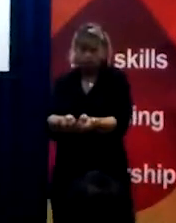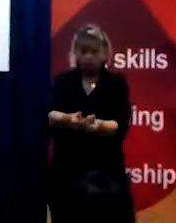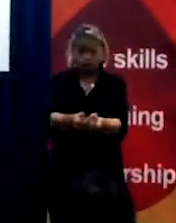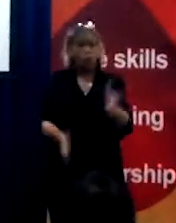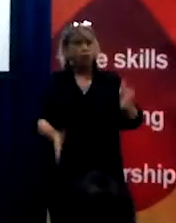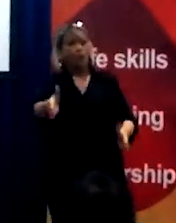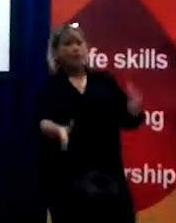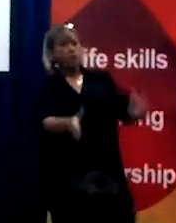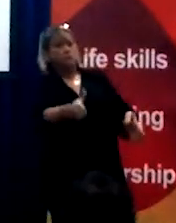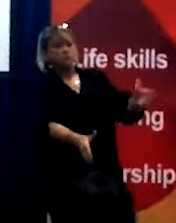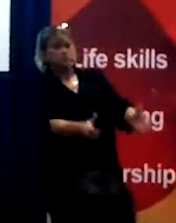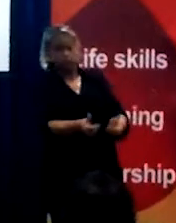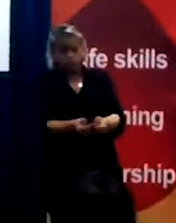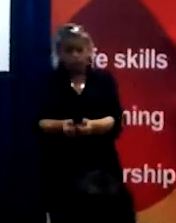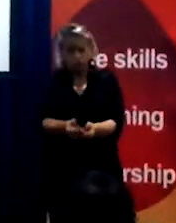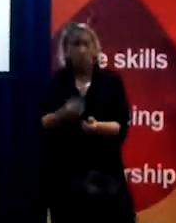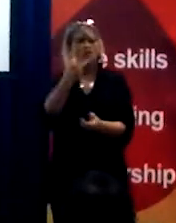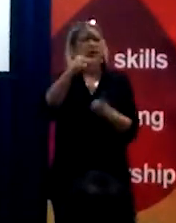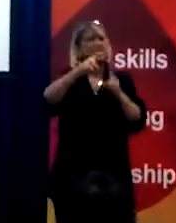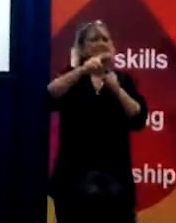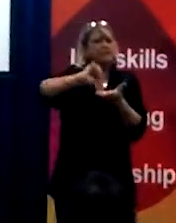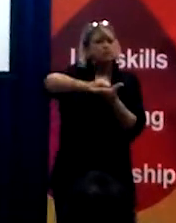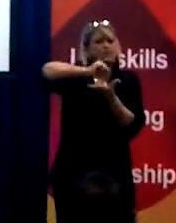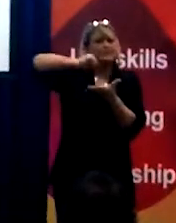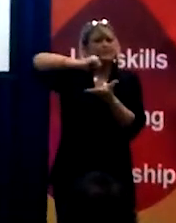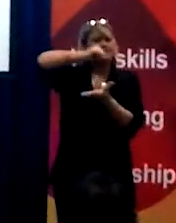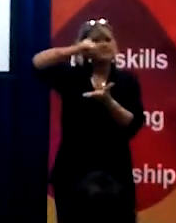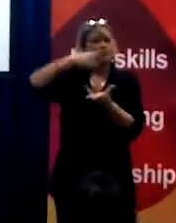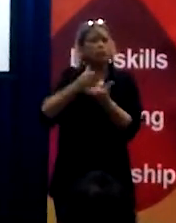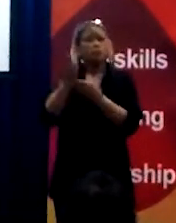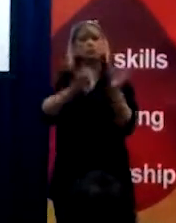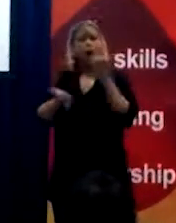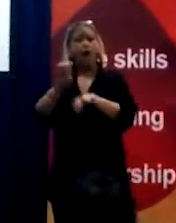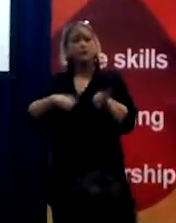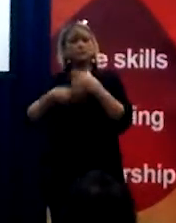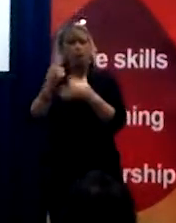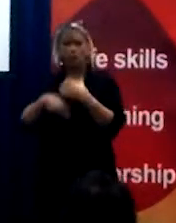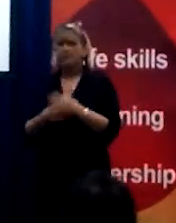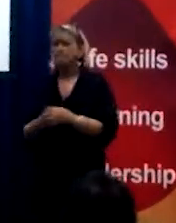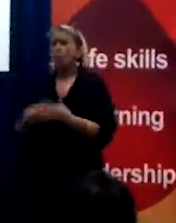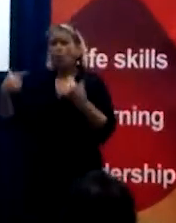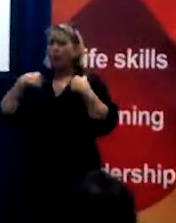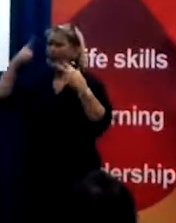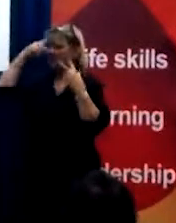Our kids are doing 3D printing though our specialised science program. We expect our kids to understand their world.